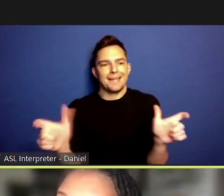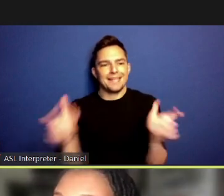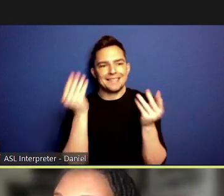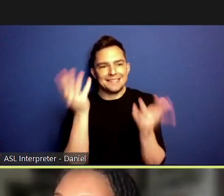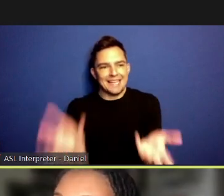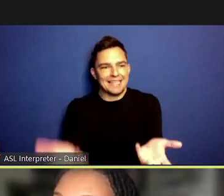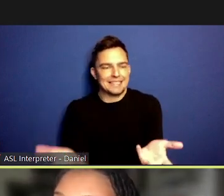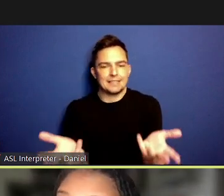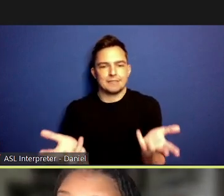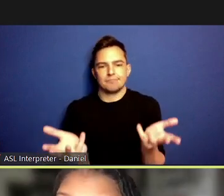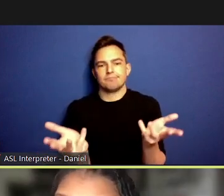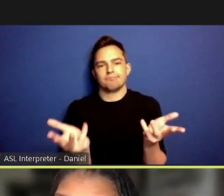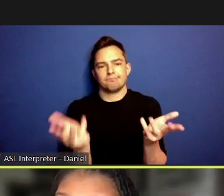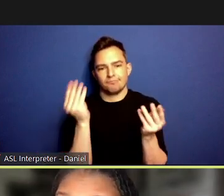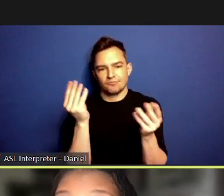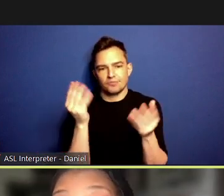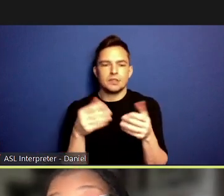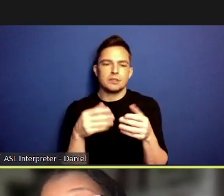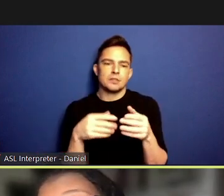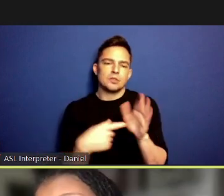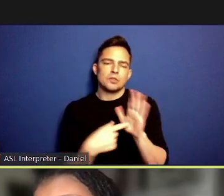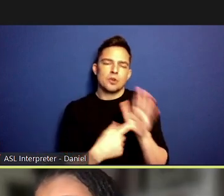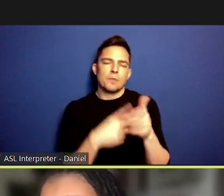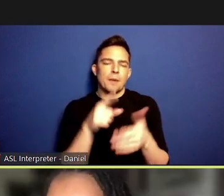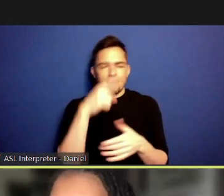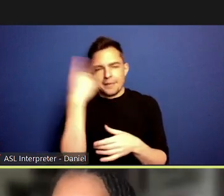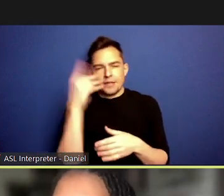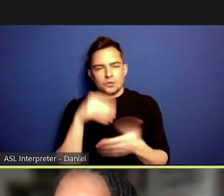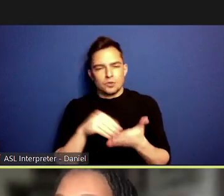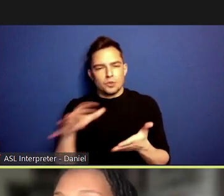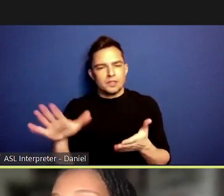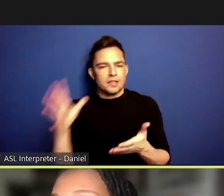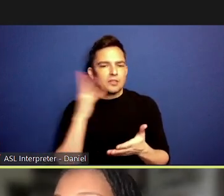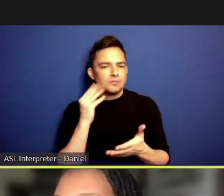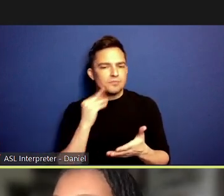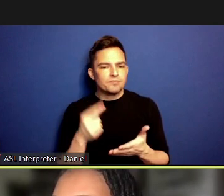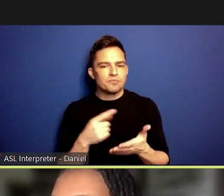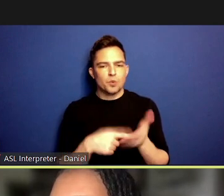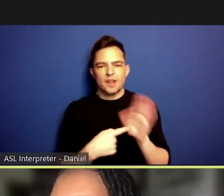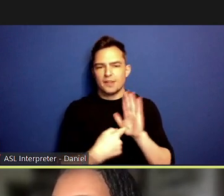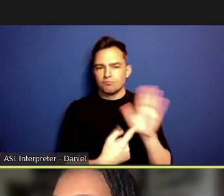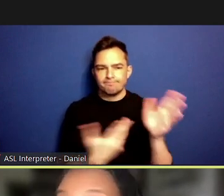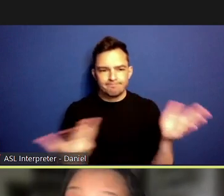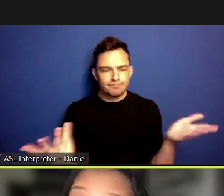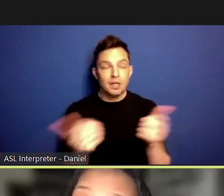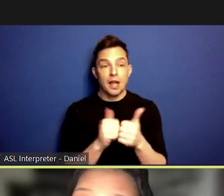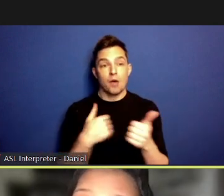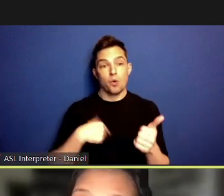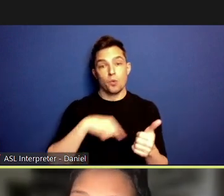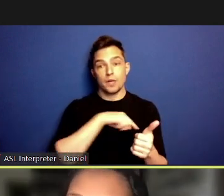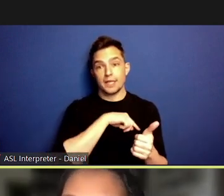about black students' experience and hold their fear out in schools? Are we poor people,